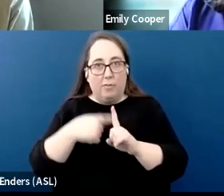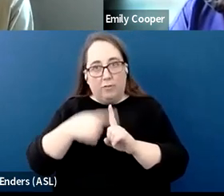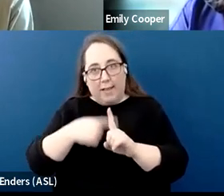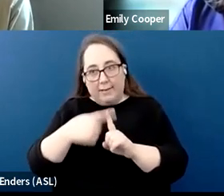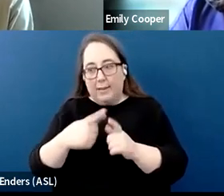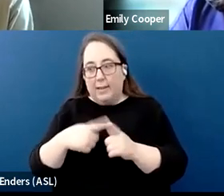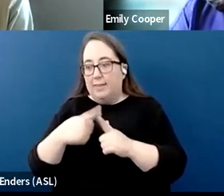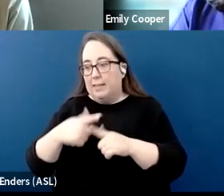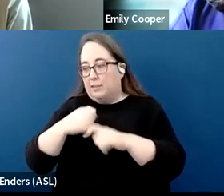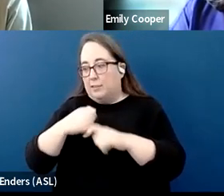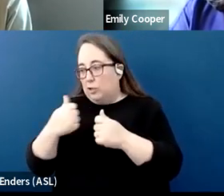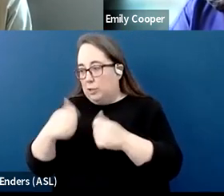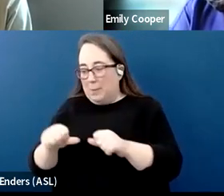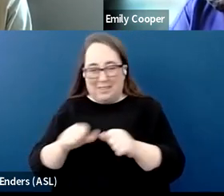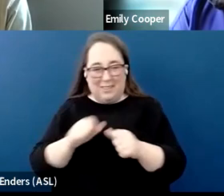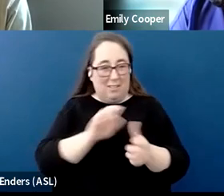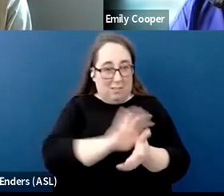I also might just add that coordinating Council on access and